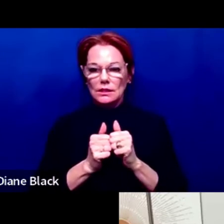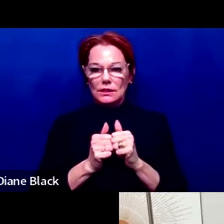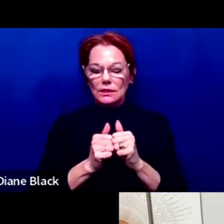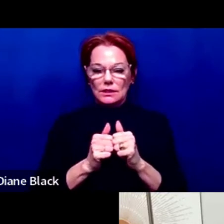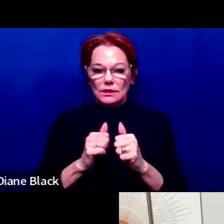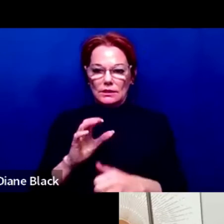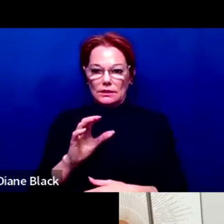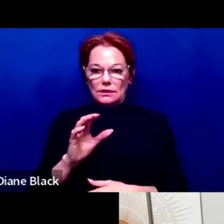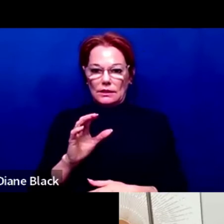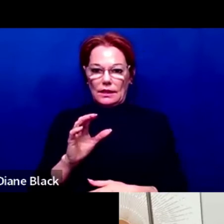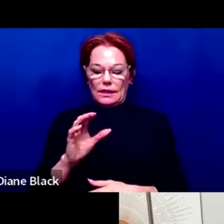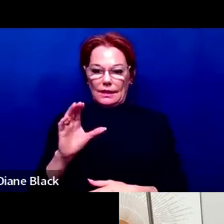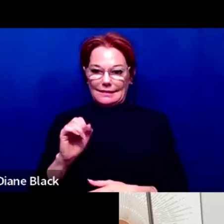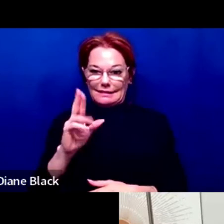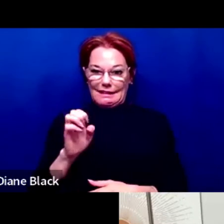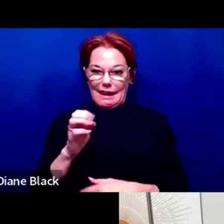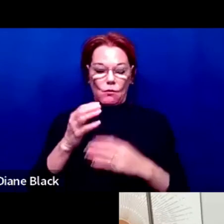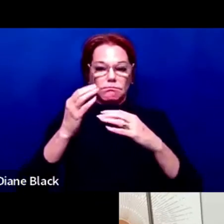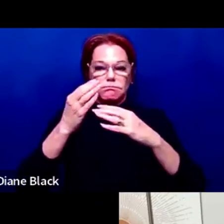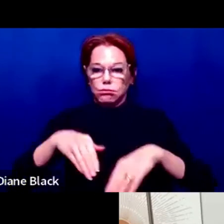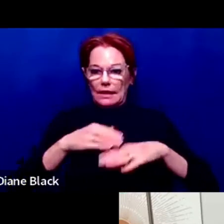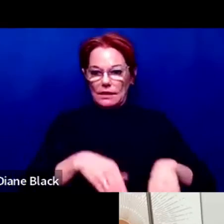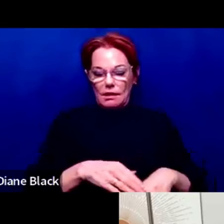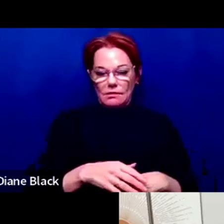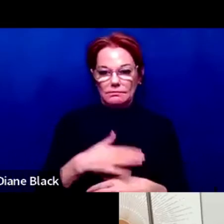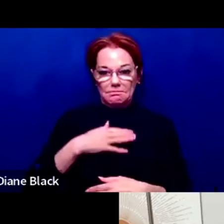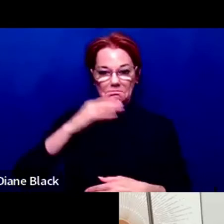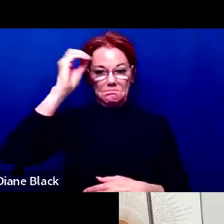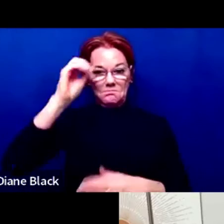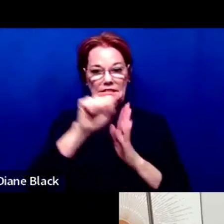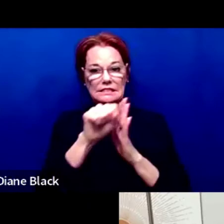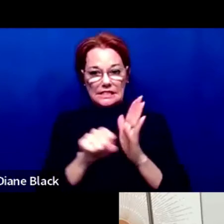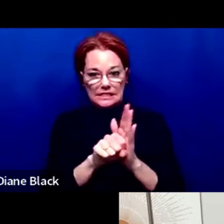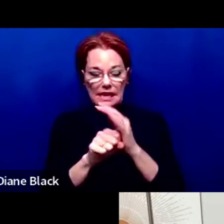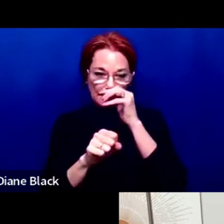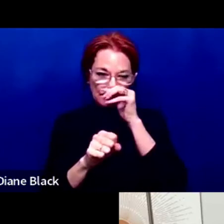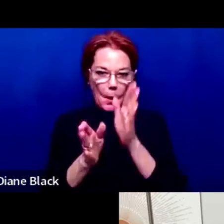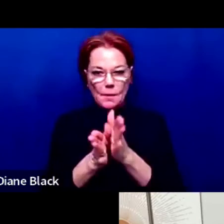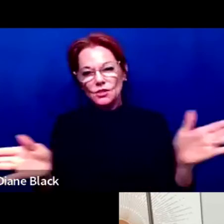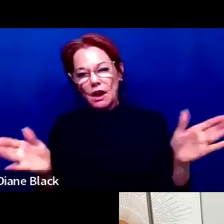certain points. Yeah, I think states in general, create programs for specific conditions